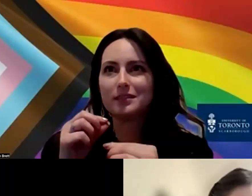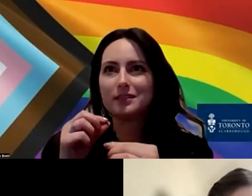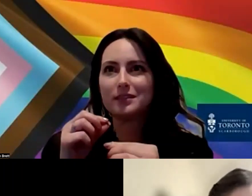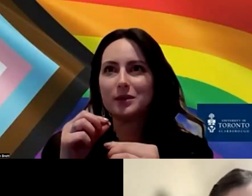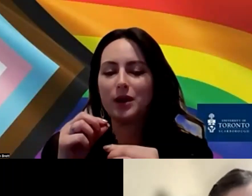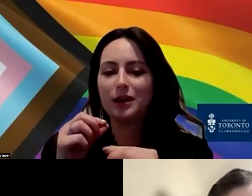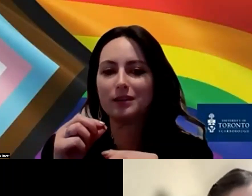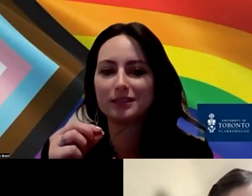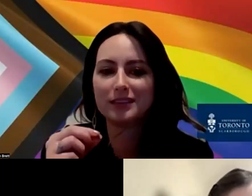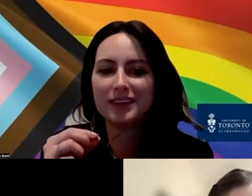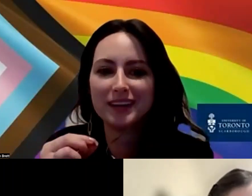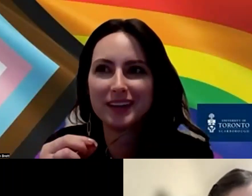Okay.